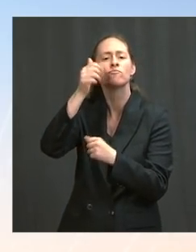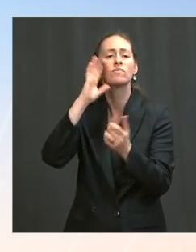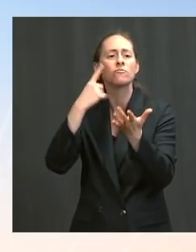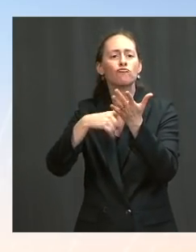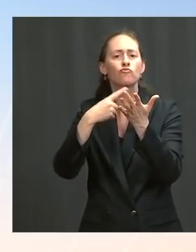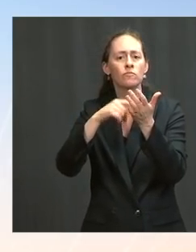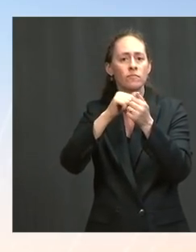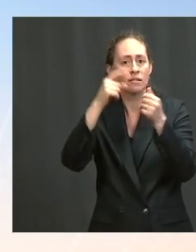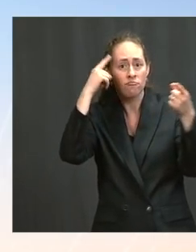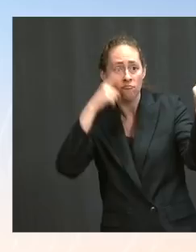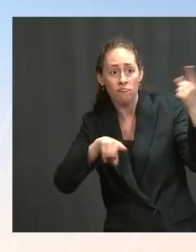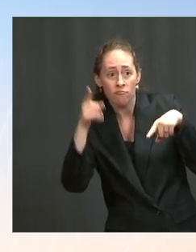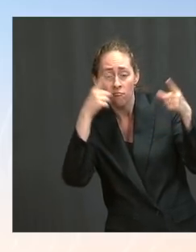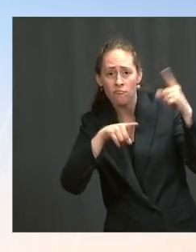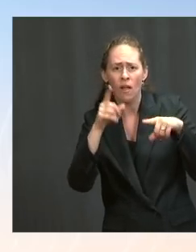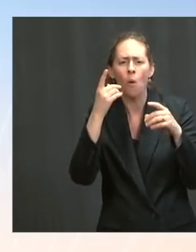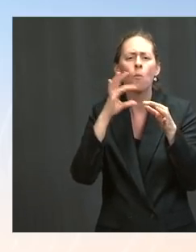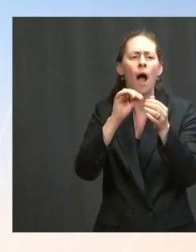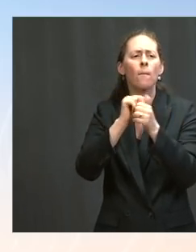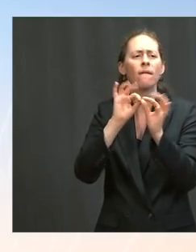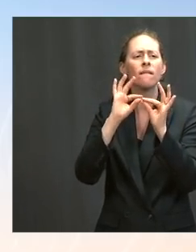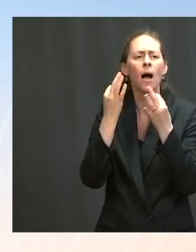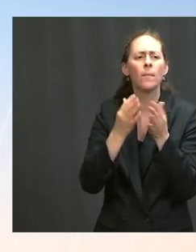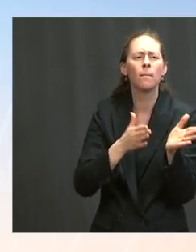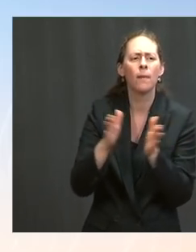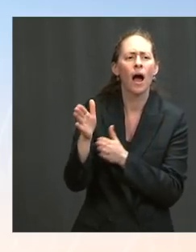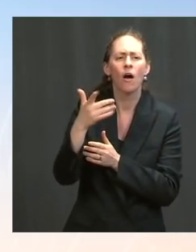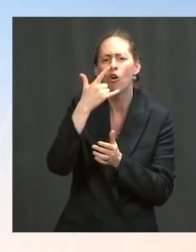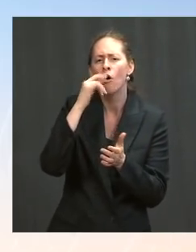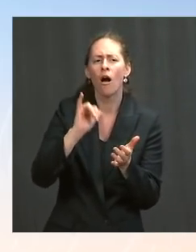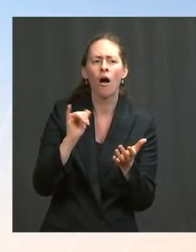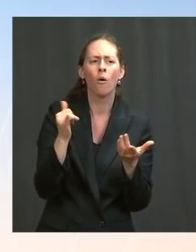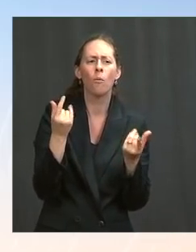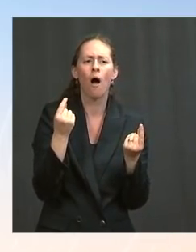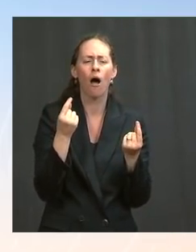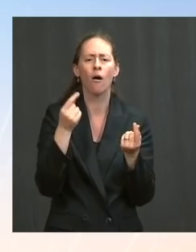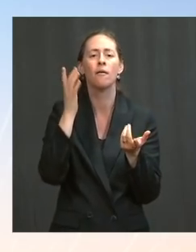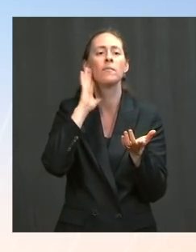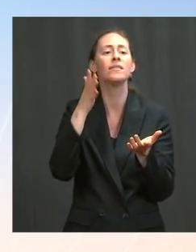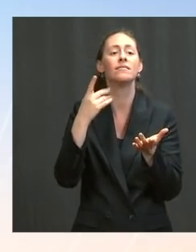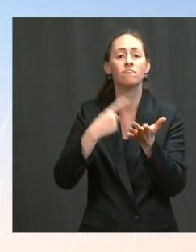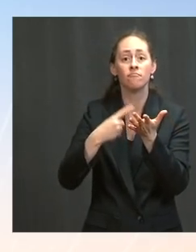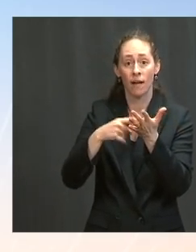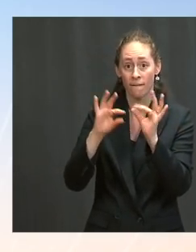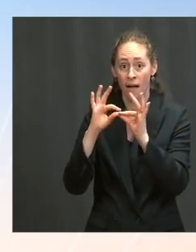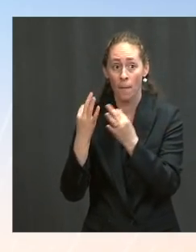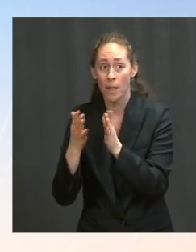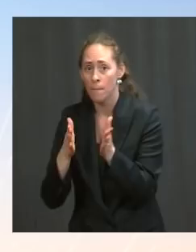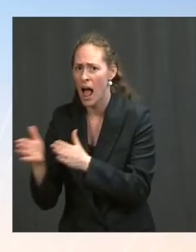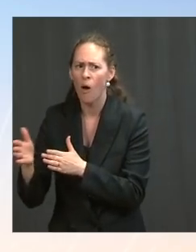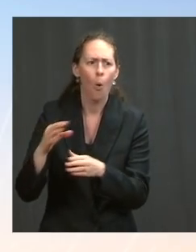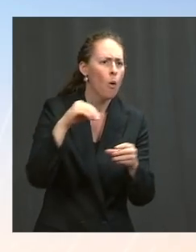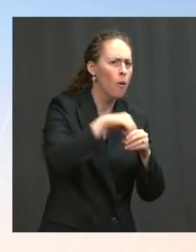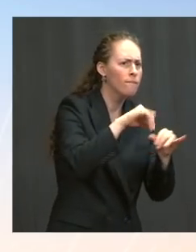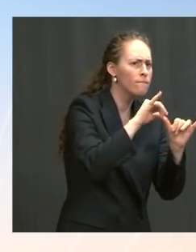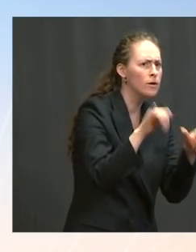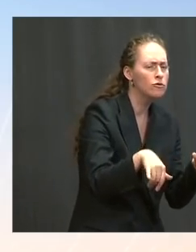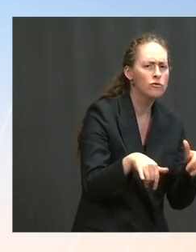Like, how much of tomorrow's is going to be about that deal versus the American Families Plan? Ms. Psaki: Tomorrow will primarily focus on the infrastructure package